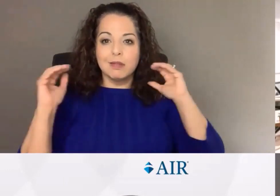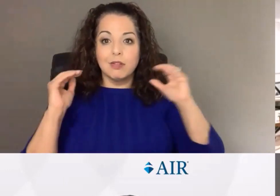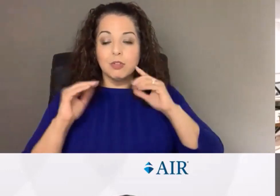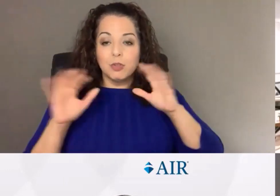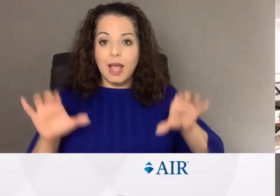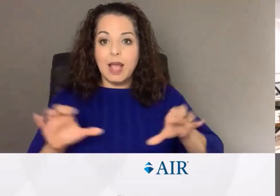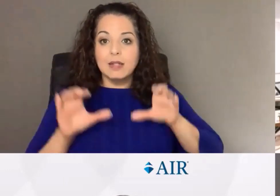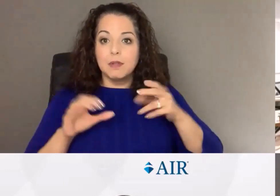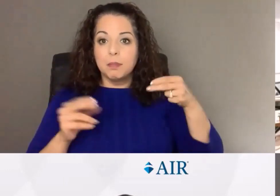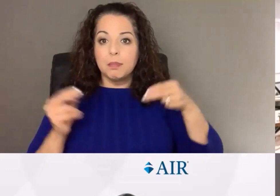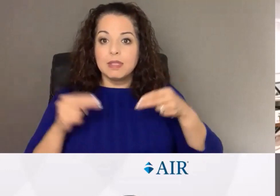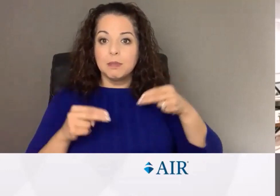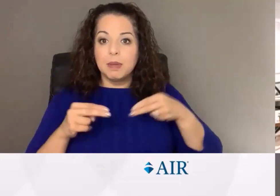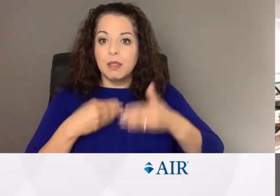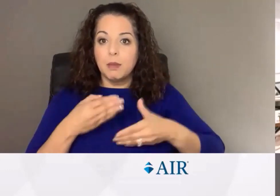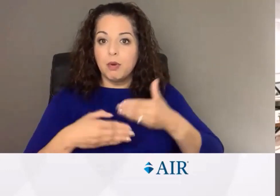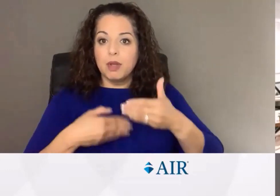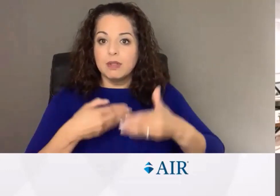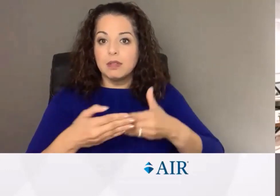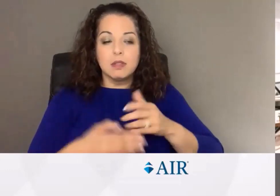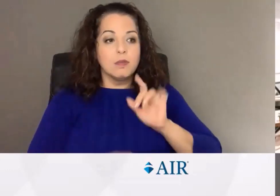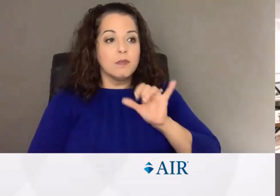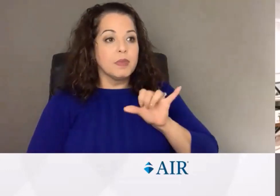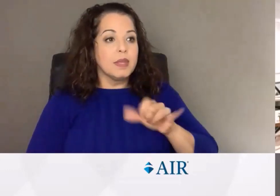OK, that's interesting because there's a lot of interest,